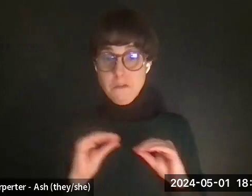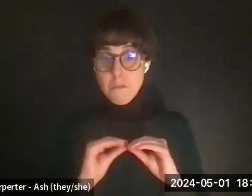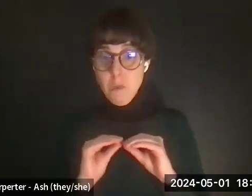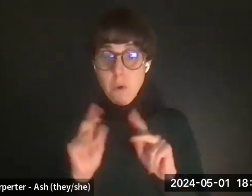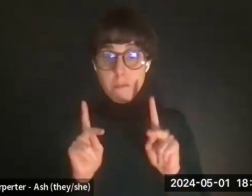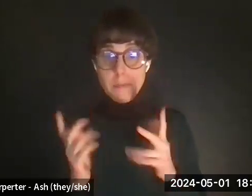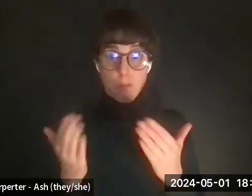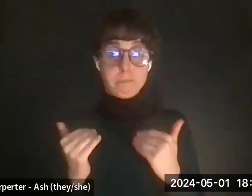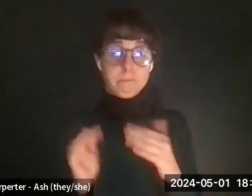to speak tonight.